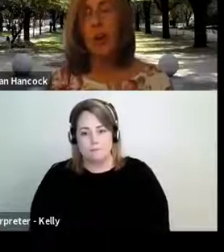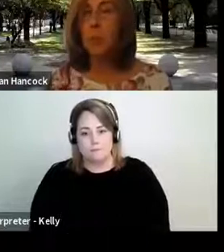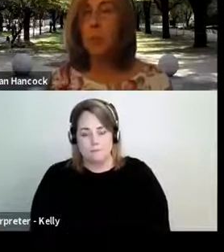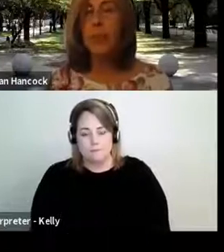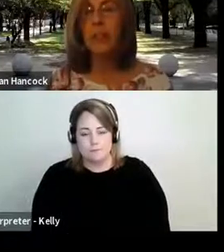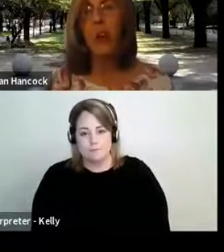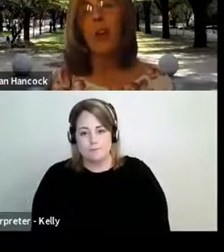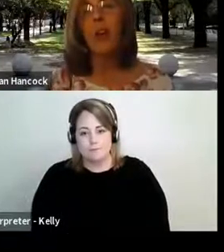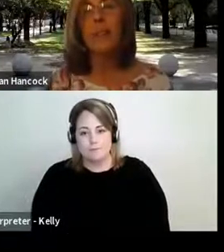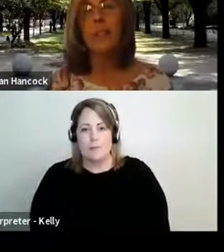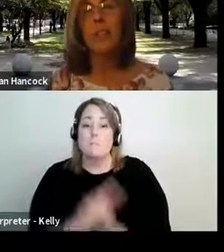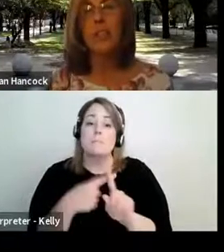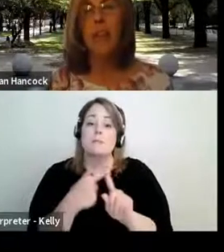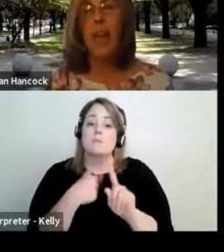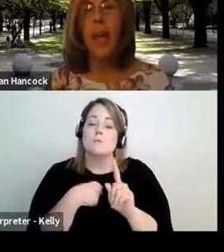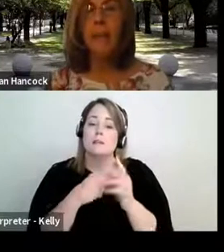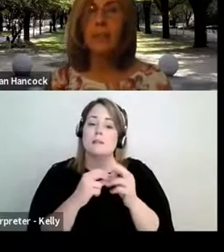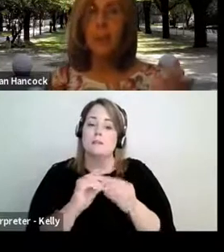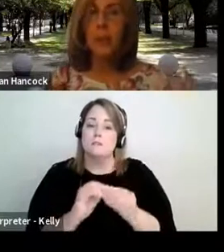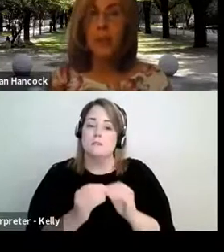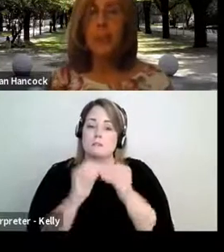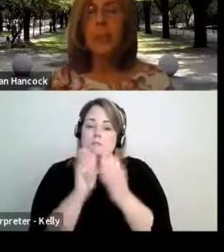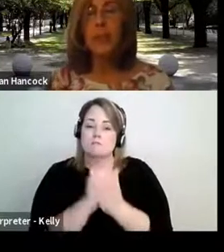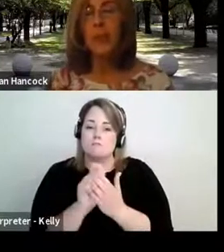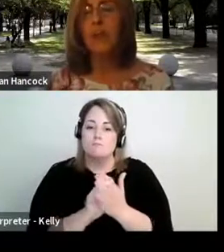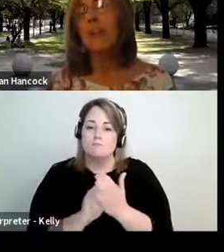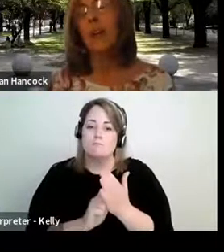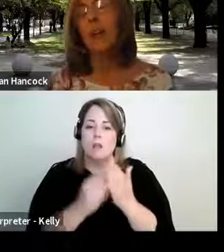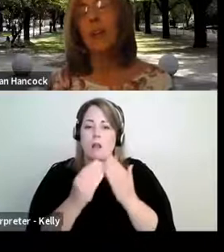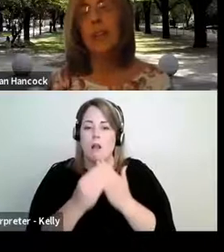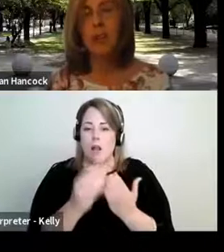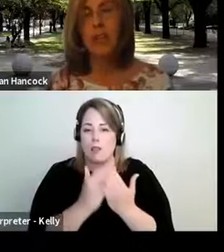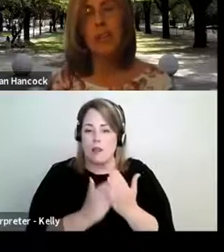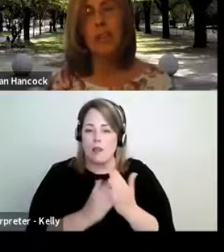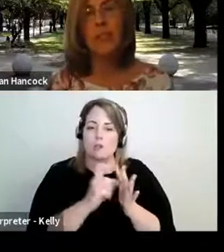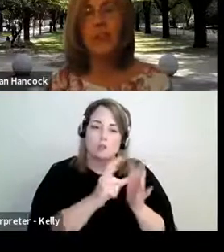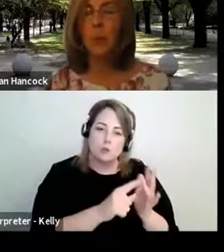some written guidelines, which have the do’s and don’ts, covering the expectations as well. So it